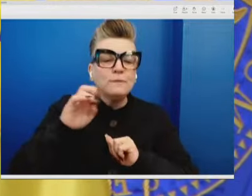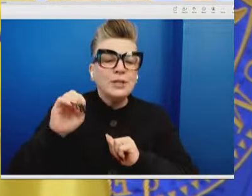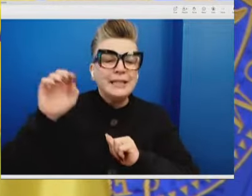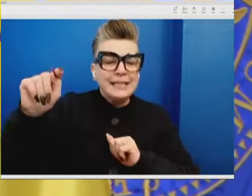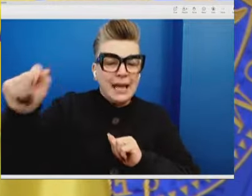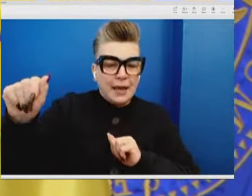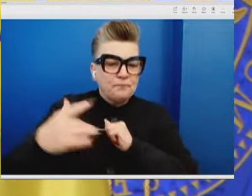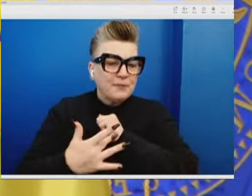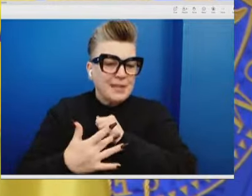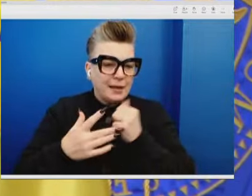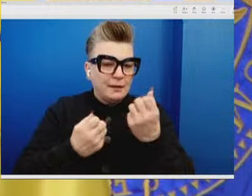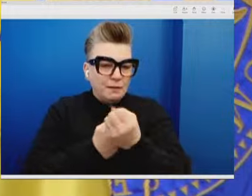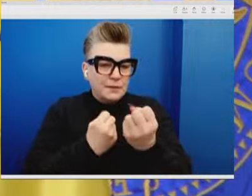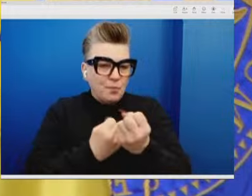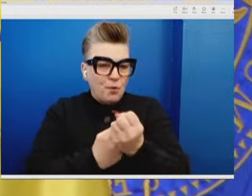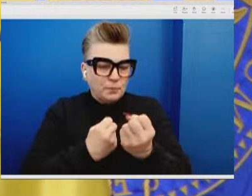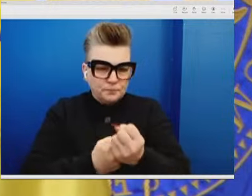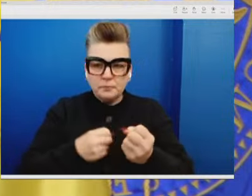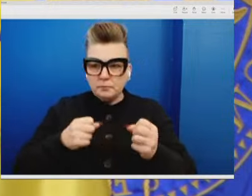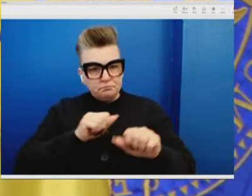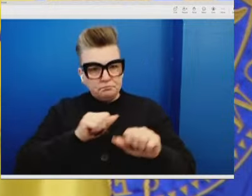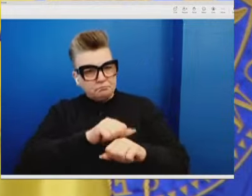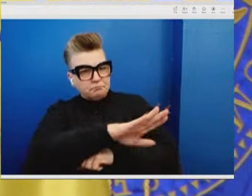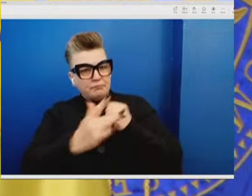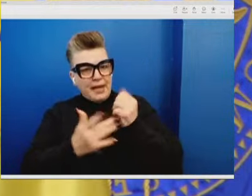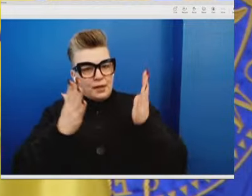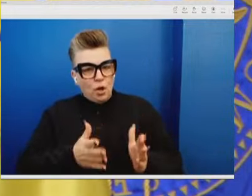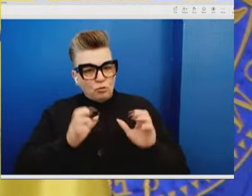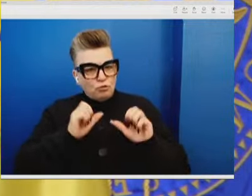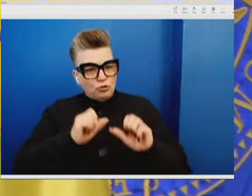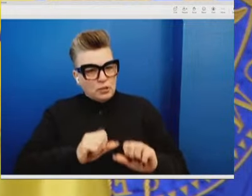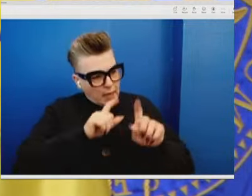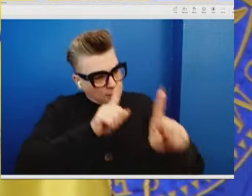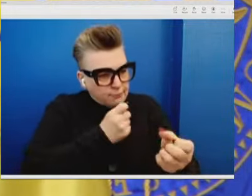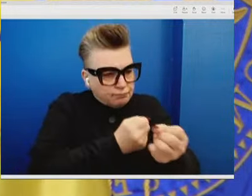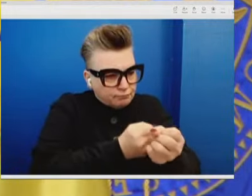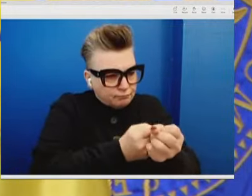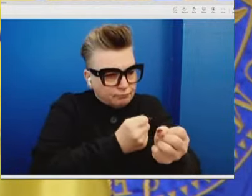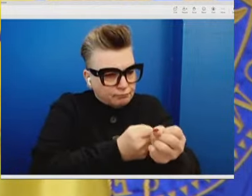help them meet these requirements. So we're confident as we start to modernize Medicaid